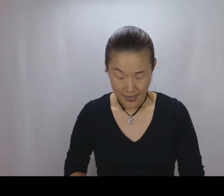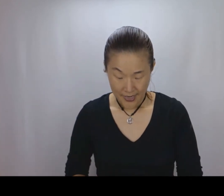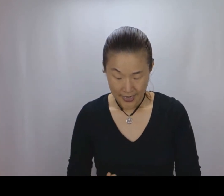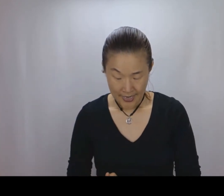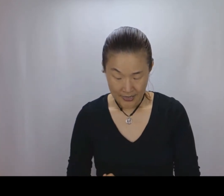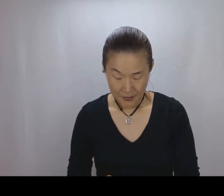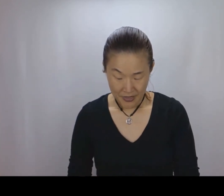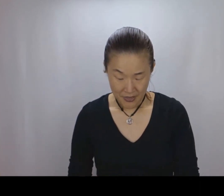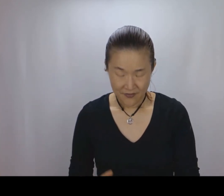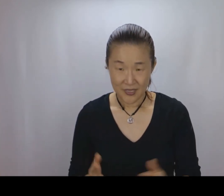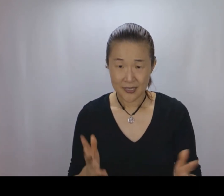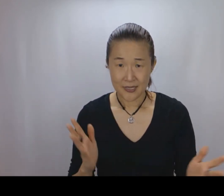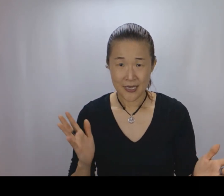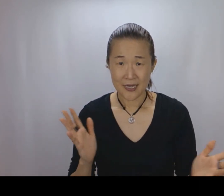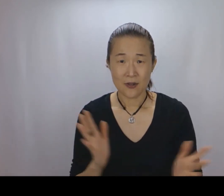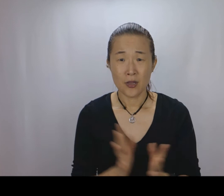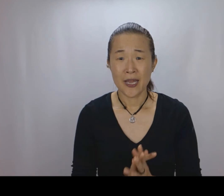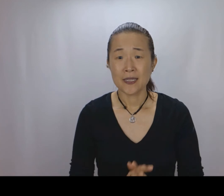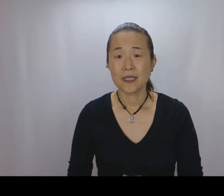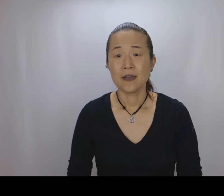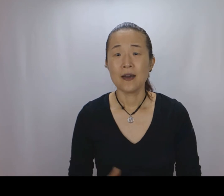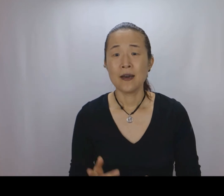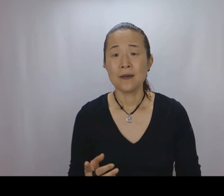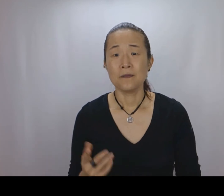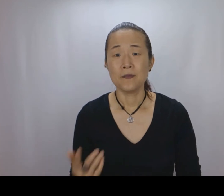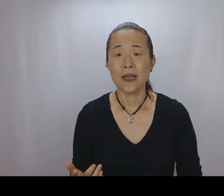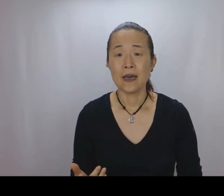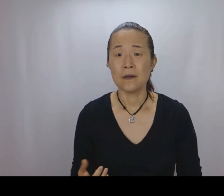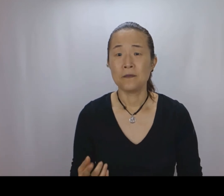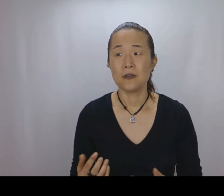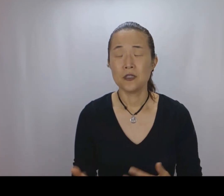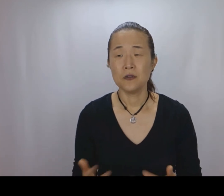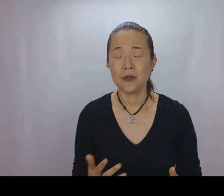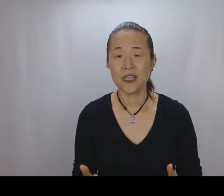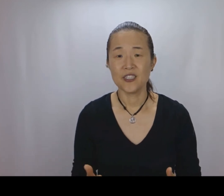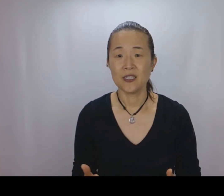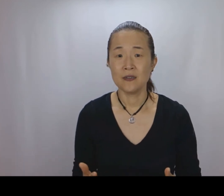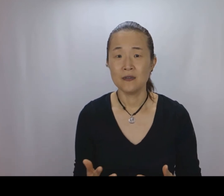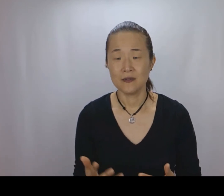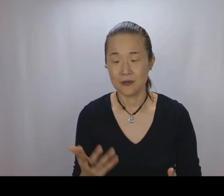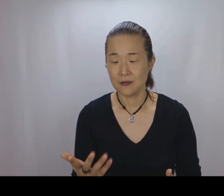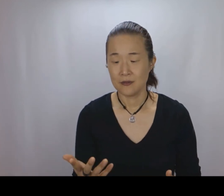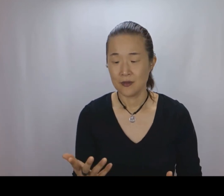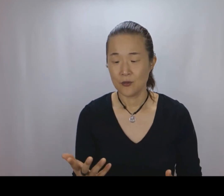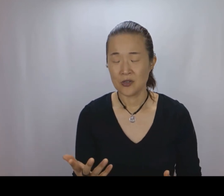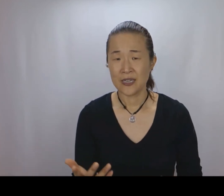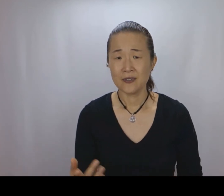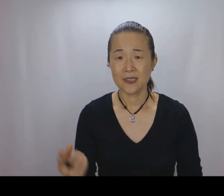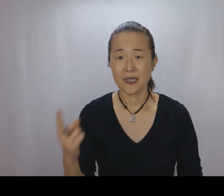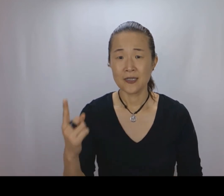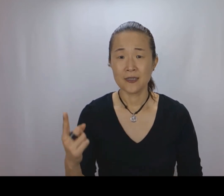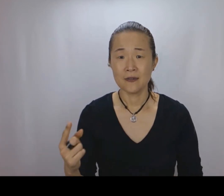And speaking of this and that and all that, we have two location pronouns and so